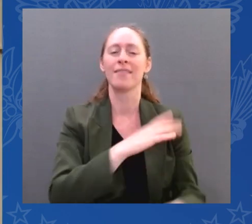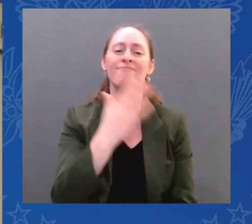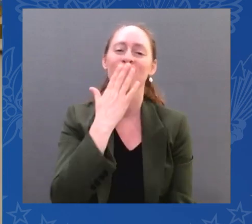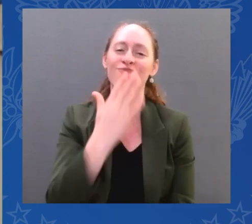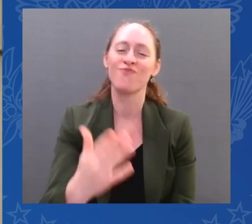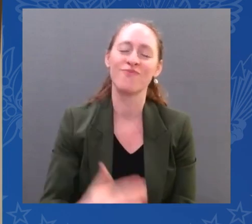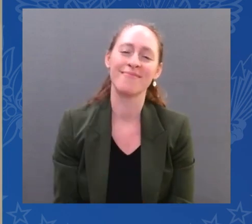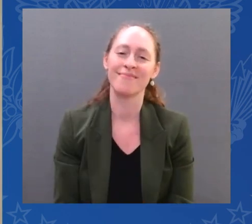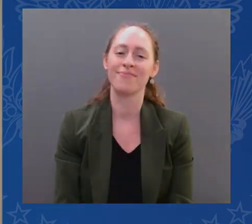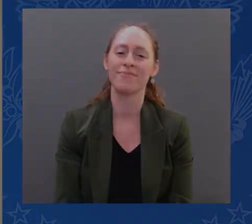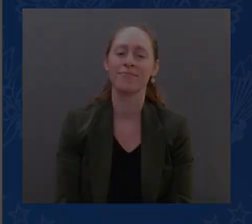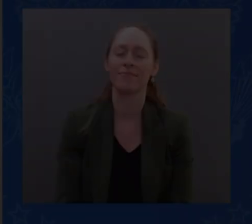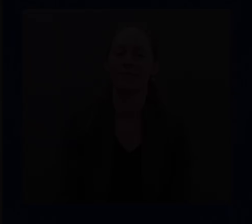The President: Thank you.